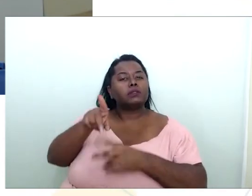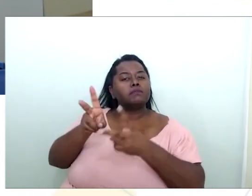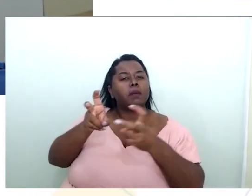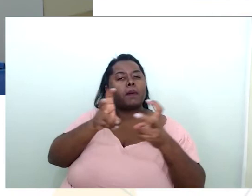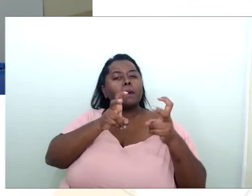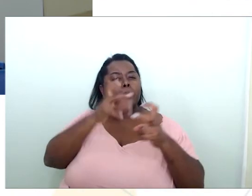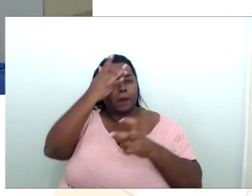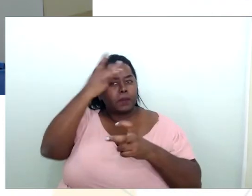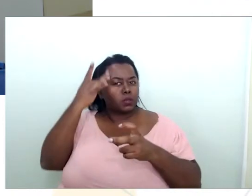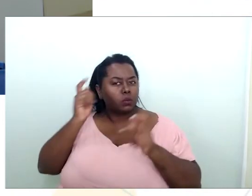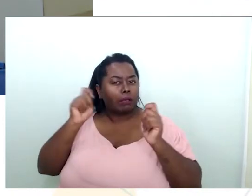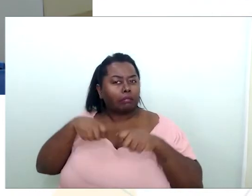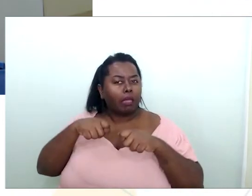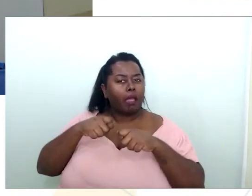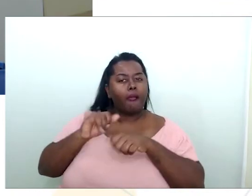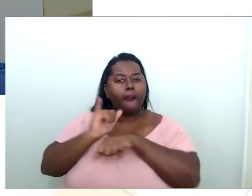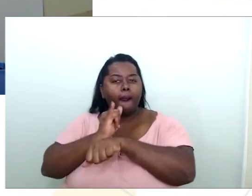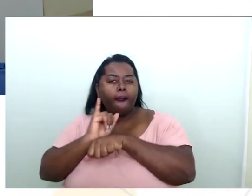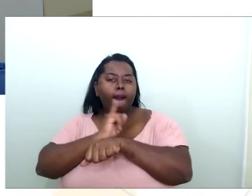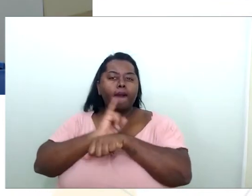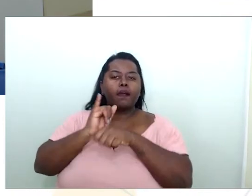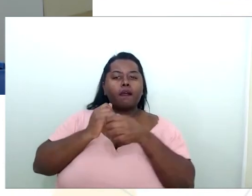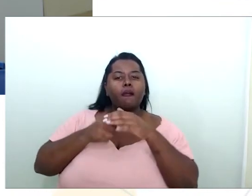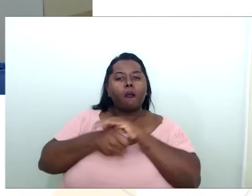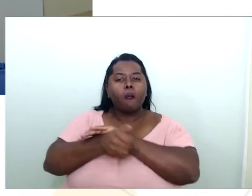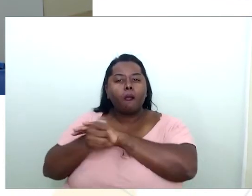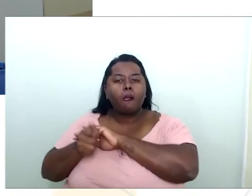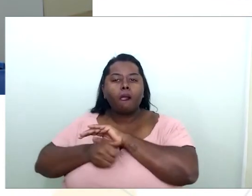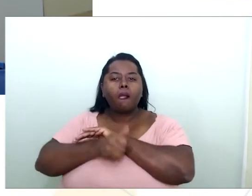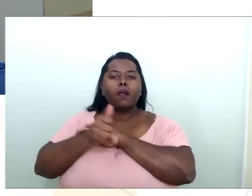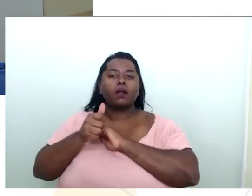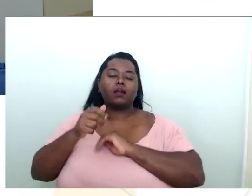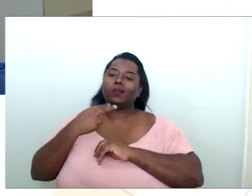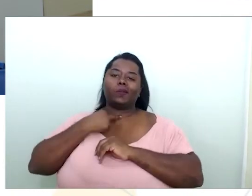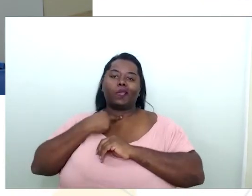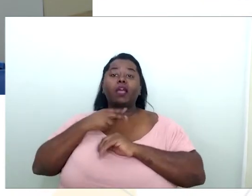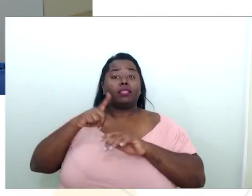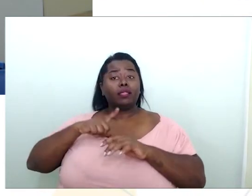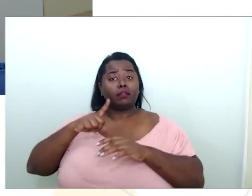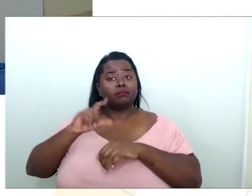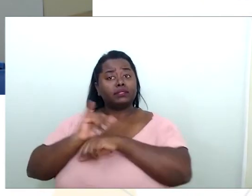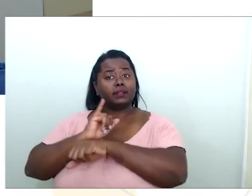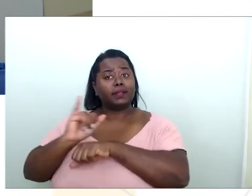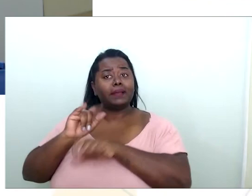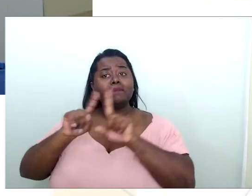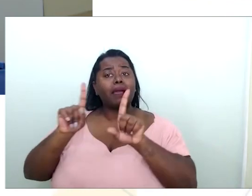strategies but nobody talks about then and you wonder why that's why the the